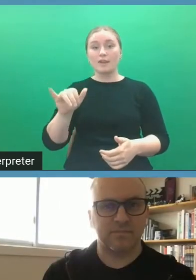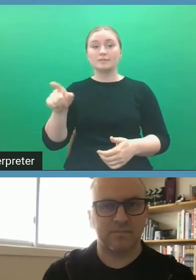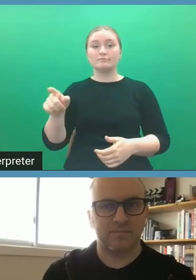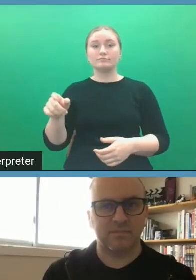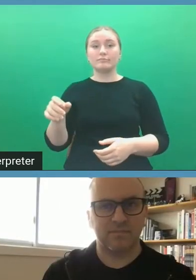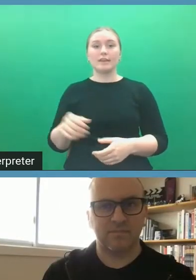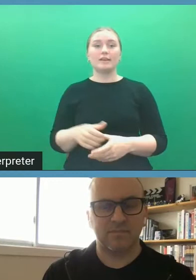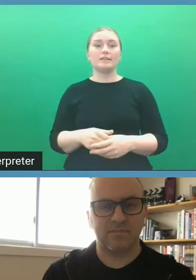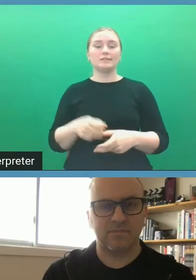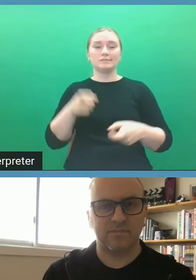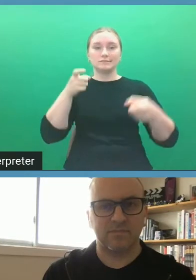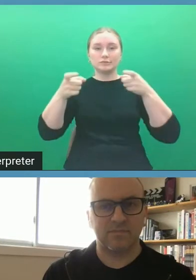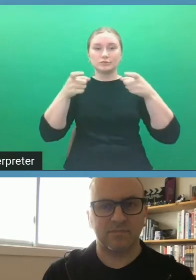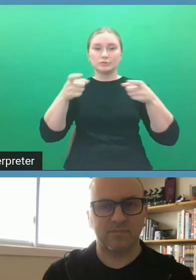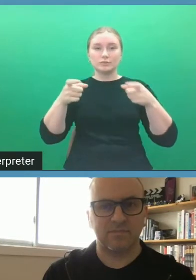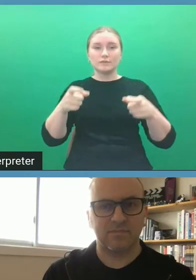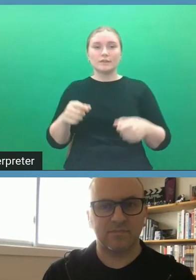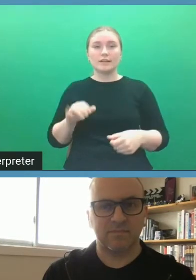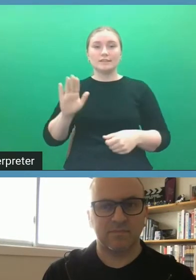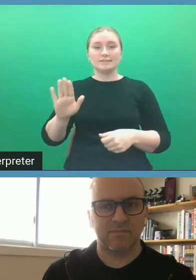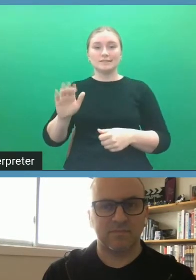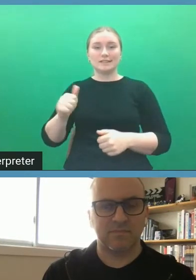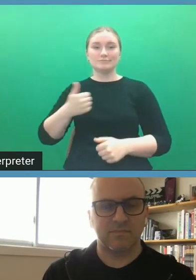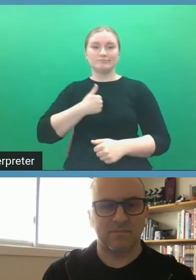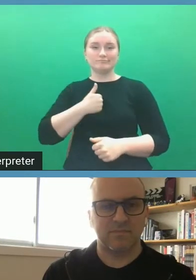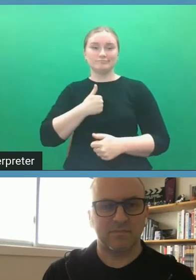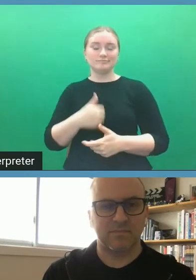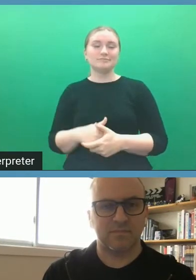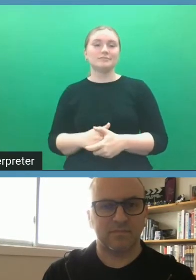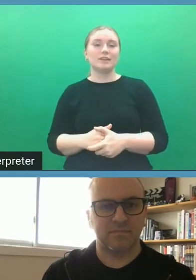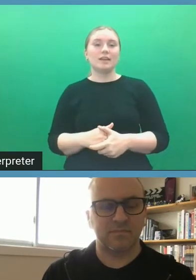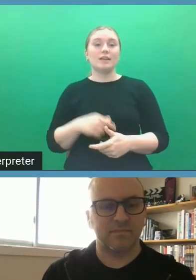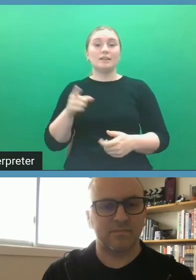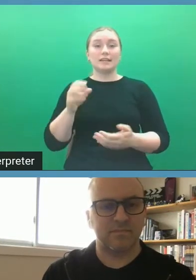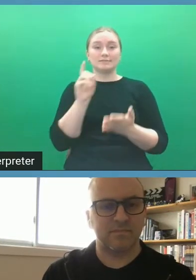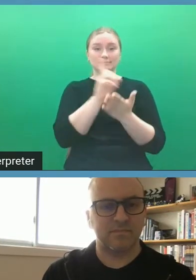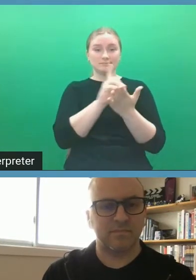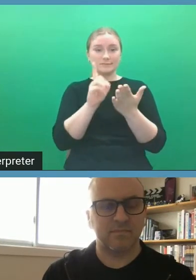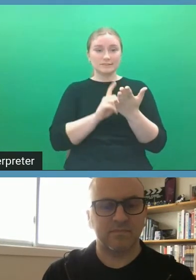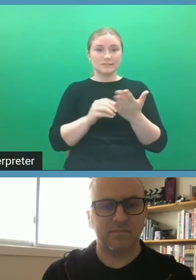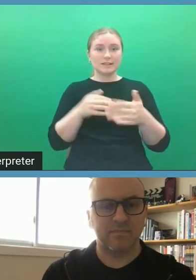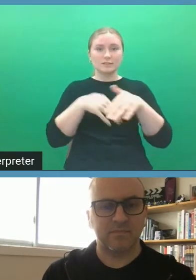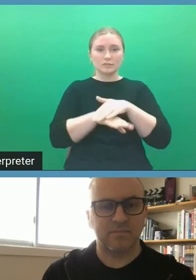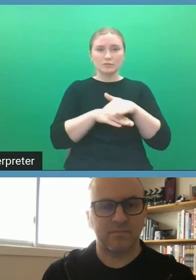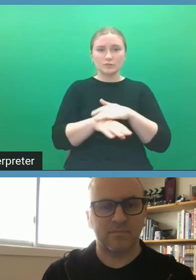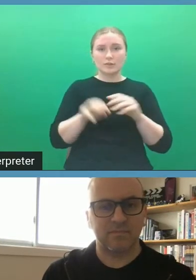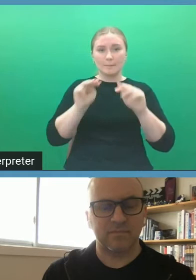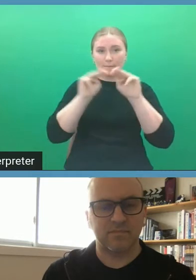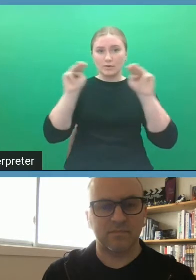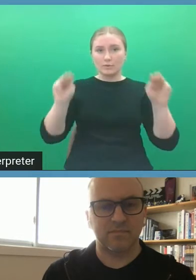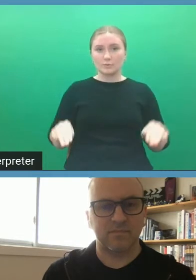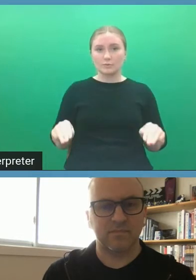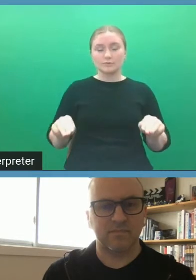He is an active collaborator and thought leader in experience design and inclusive museum discourses within the cultural sector.